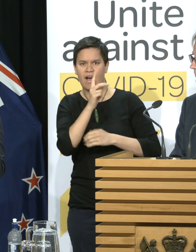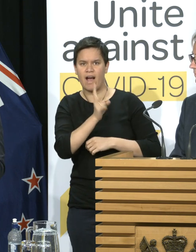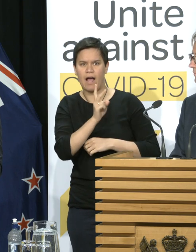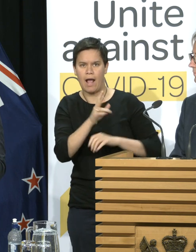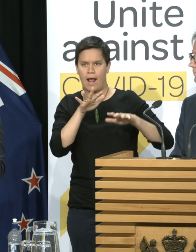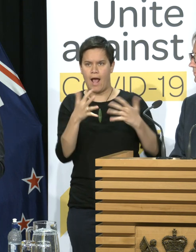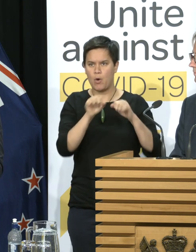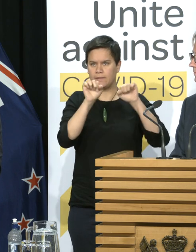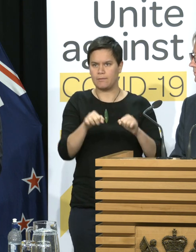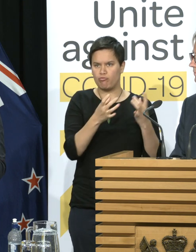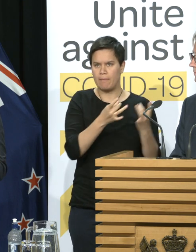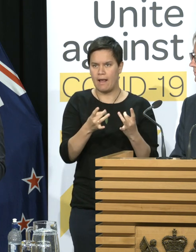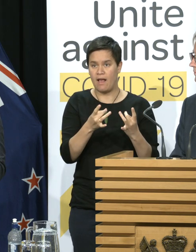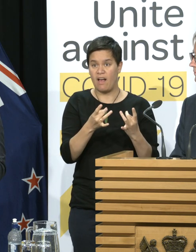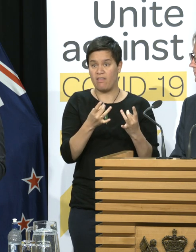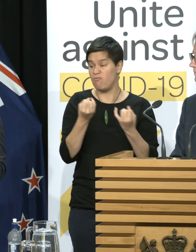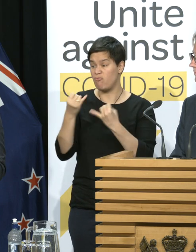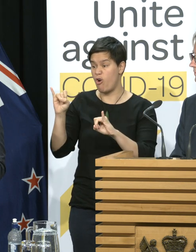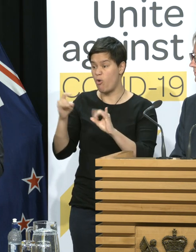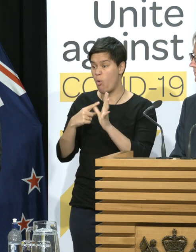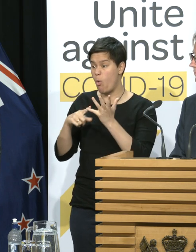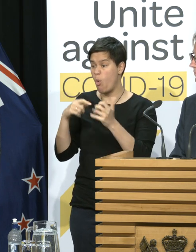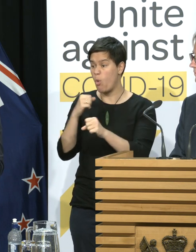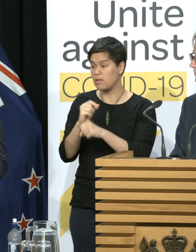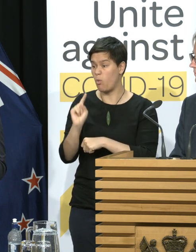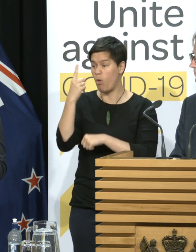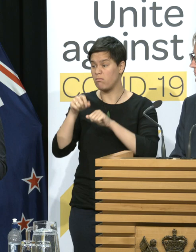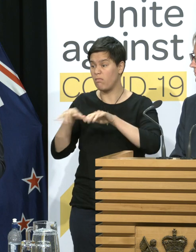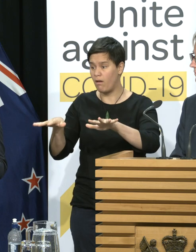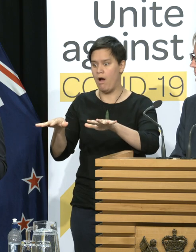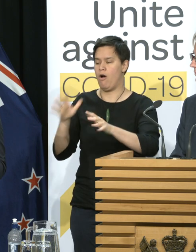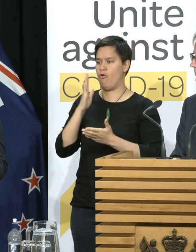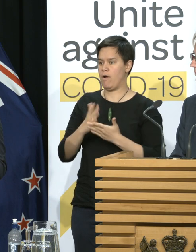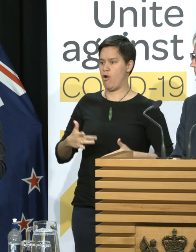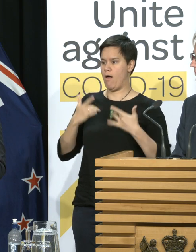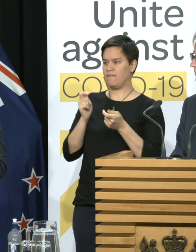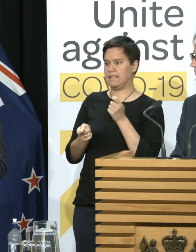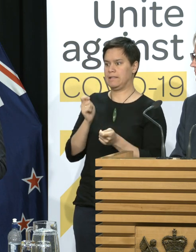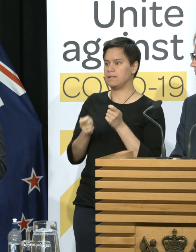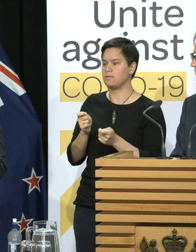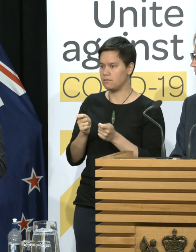do we make sure that we've got as many scenarios mapped out as we can. That we've really got an understanding of what we would do in different circumstances.